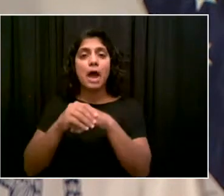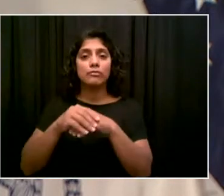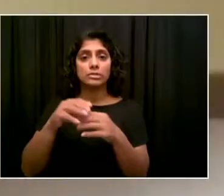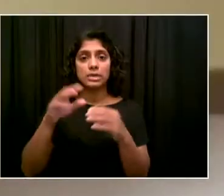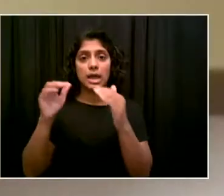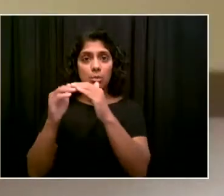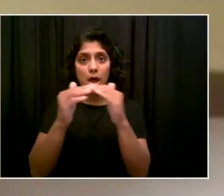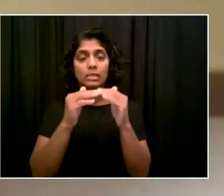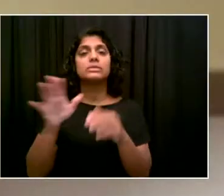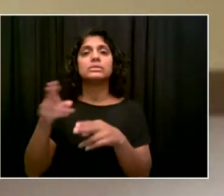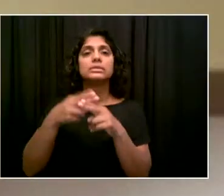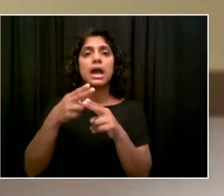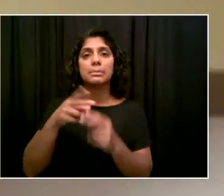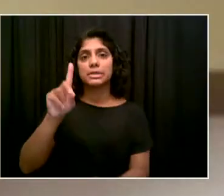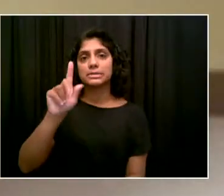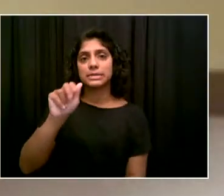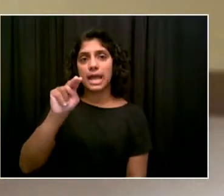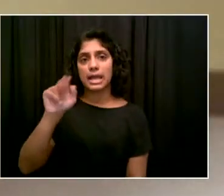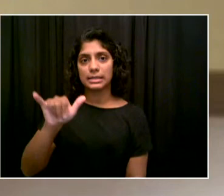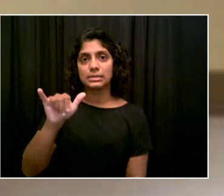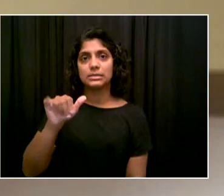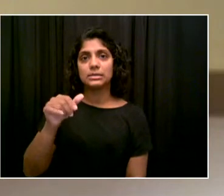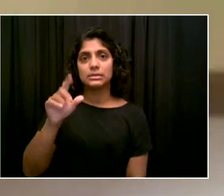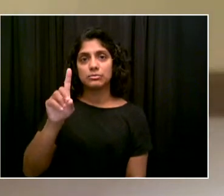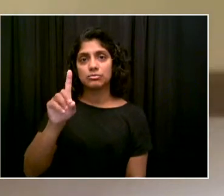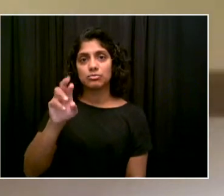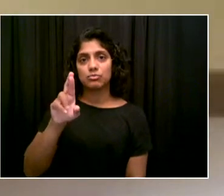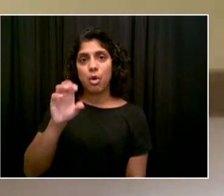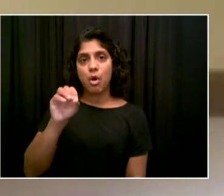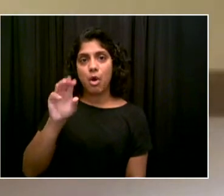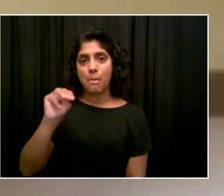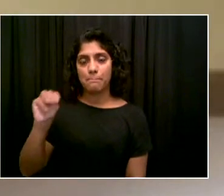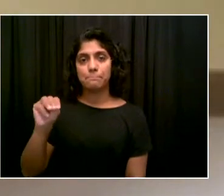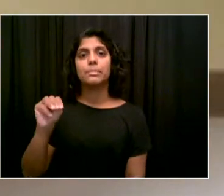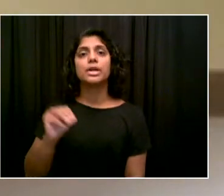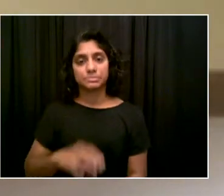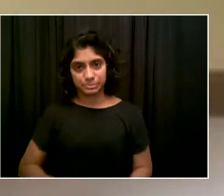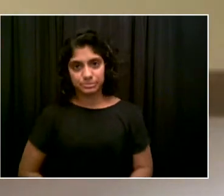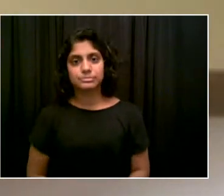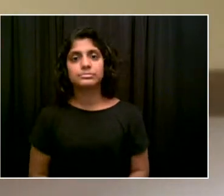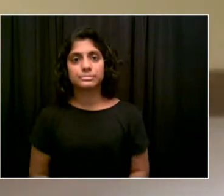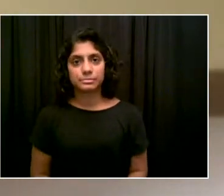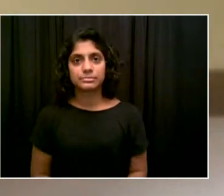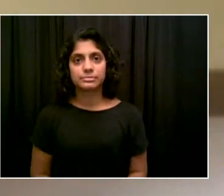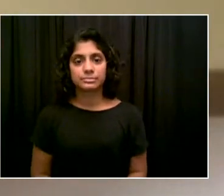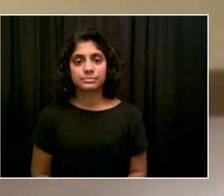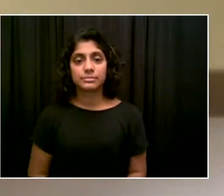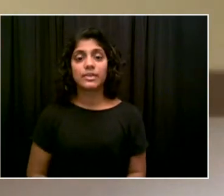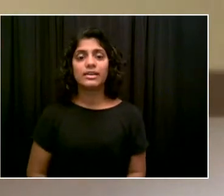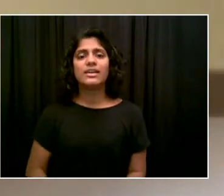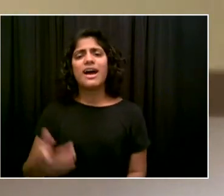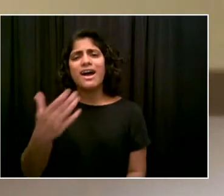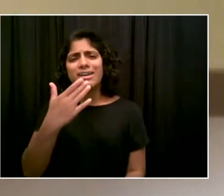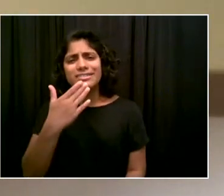I KNOW HE IS HA PPY ABUOT THIS GOOD NEWS AS WELL. COUNCILMEMBER DANNY DRUMMOND.